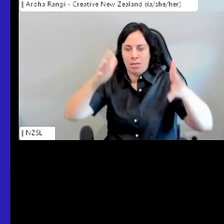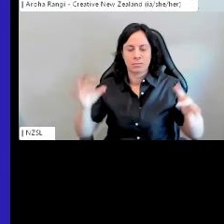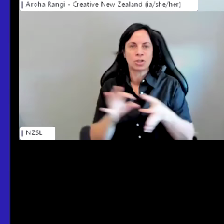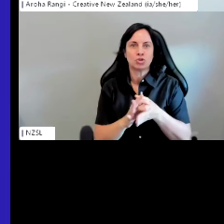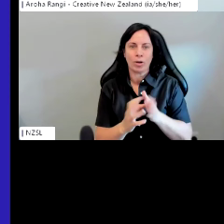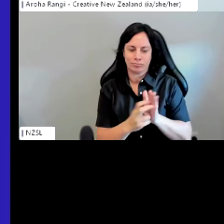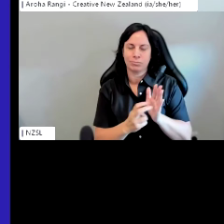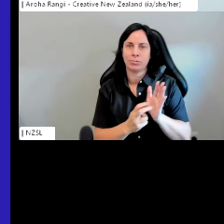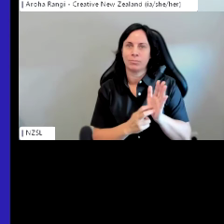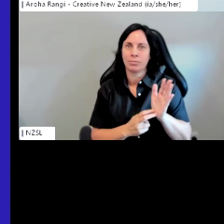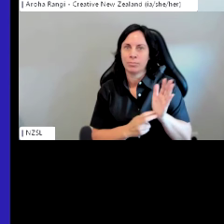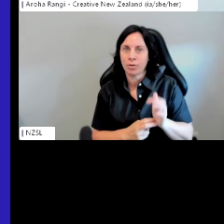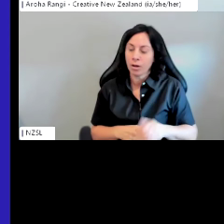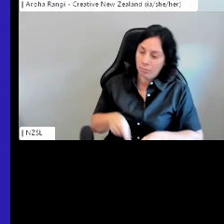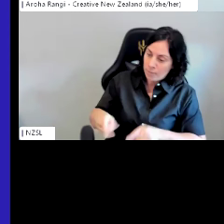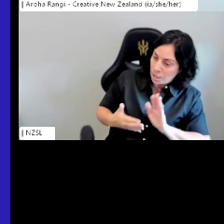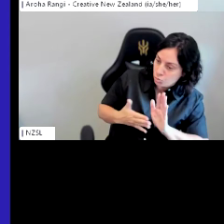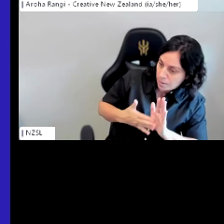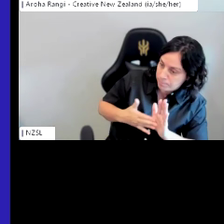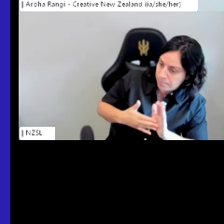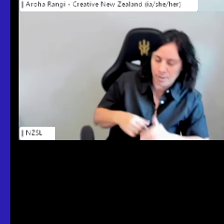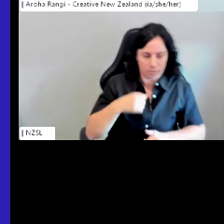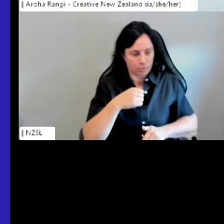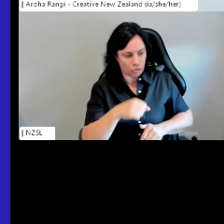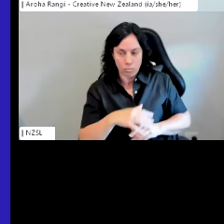a member and when they say no, they say it's free. Just put your details in here. And they're